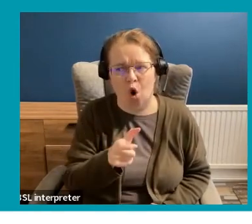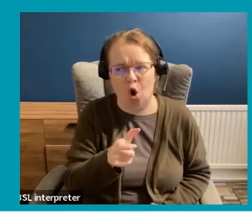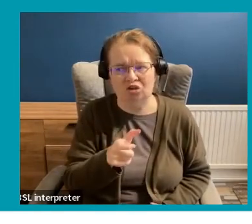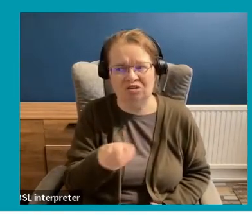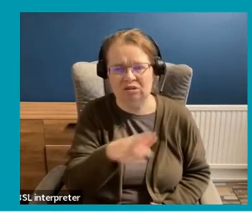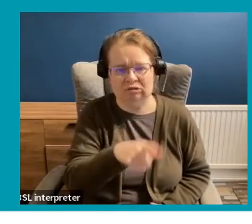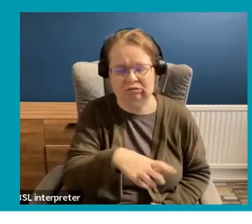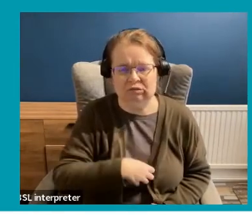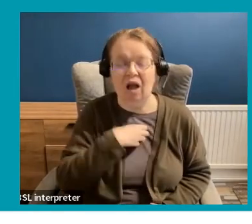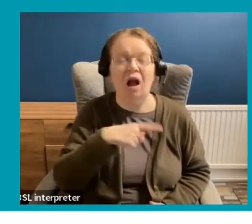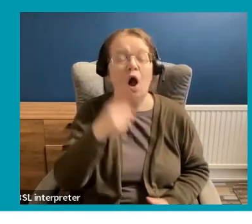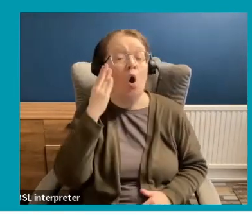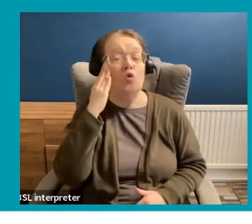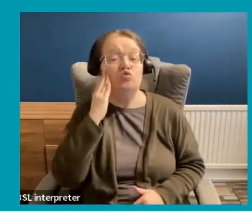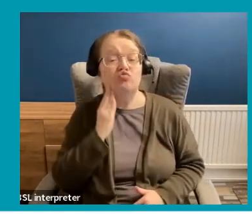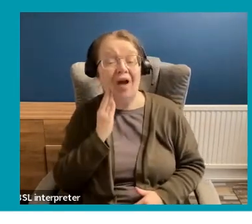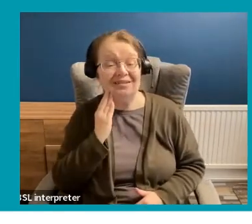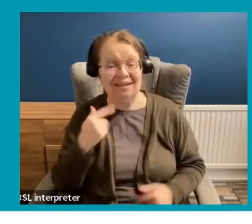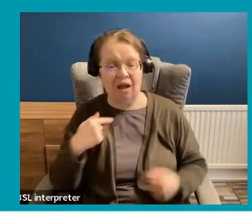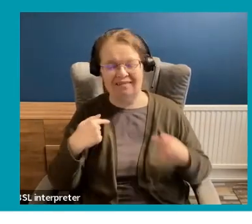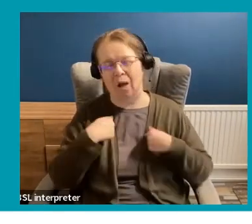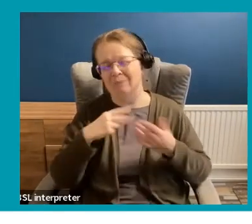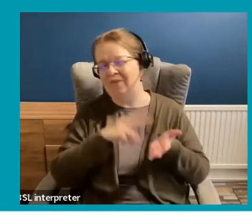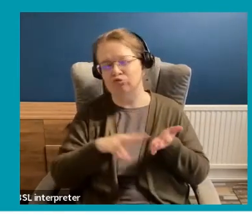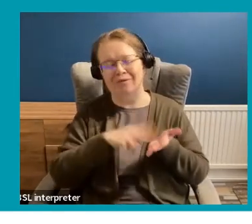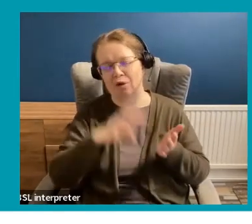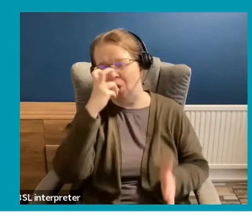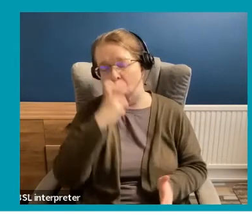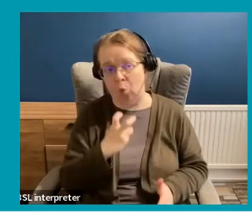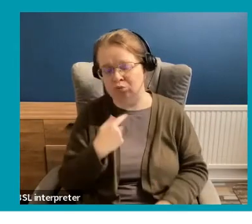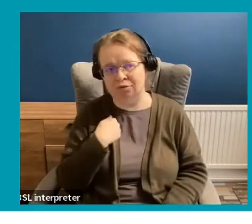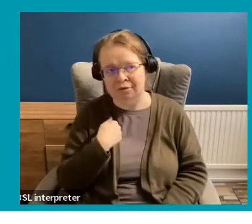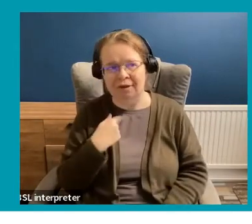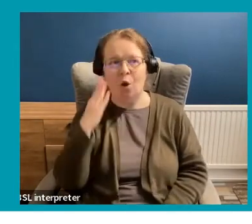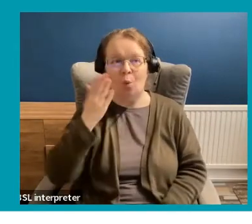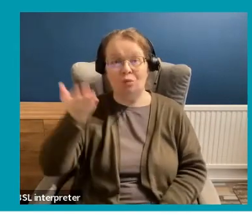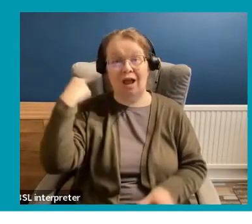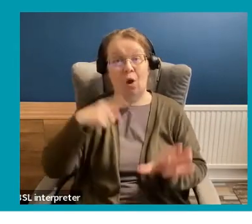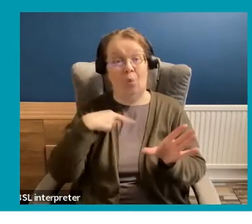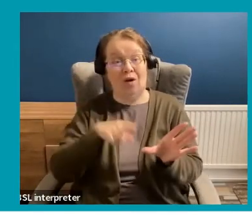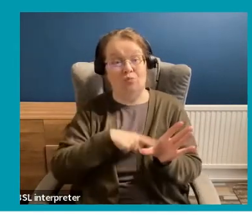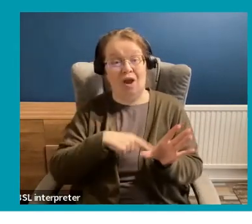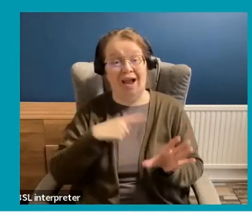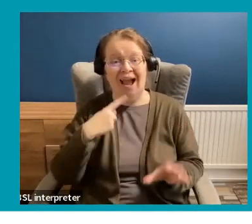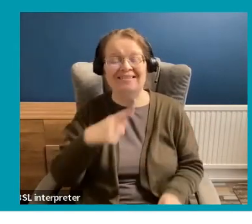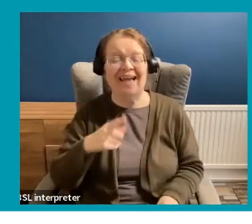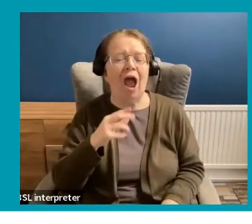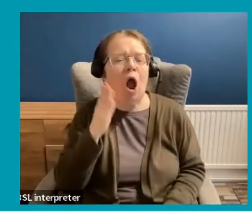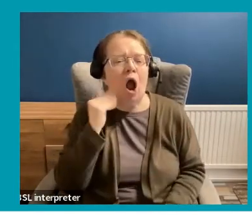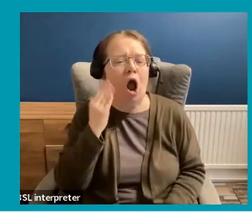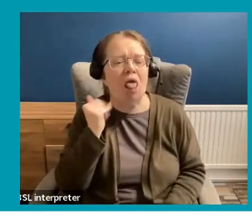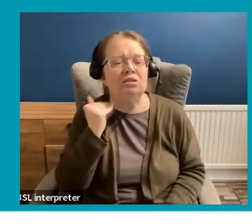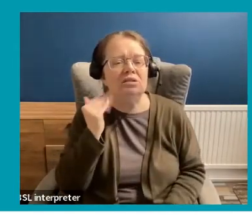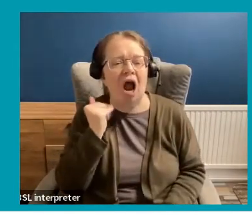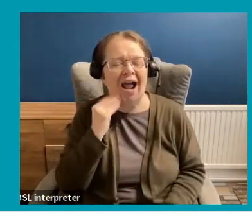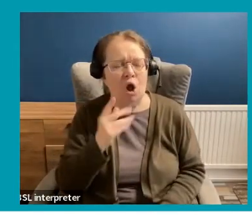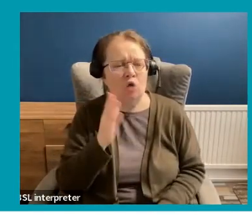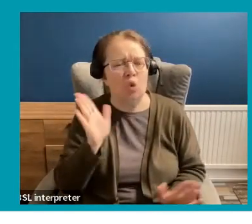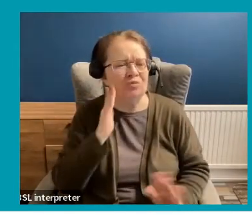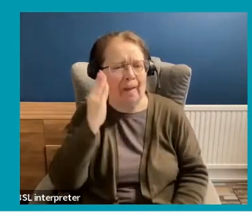in a race and I'm incredibly old, when I was young we were taught say colored, don't say black comets reducing black, thick colored.